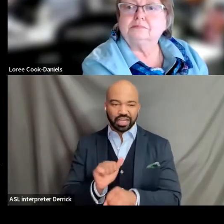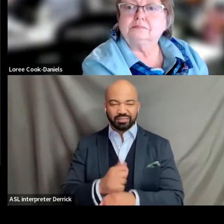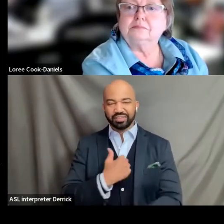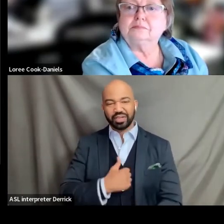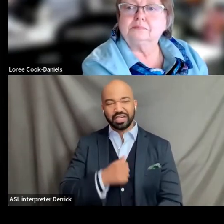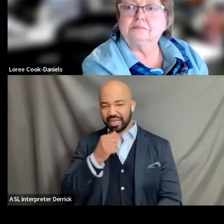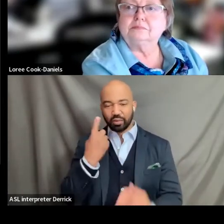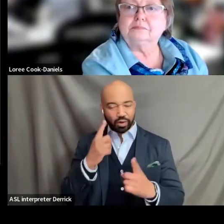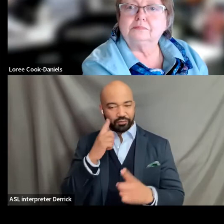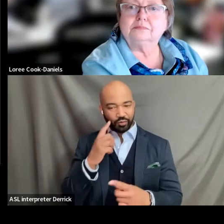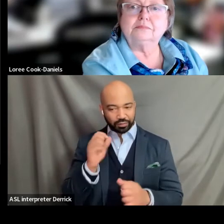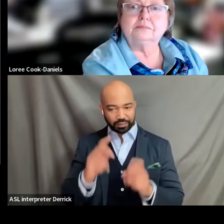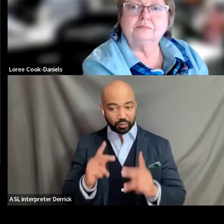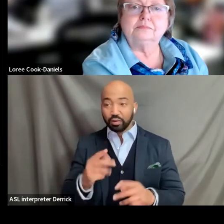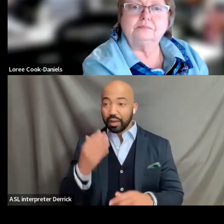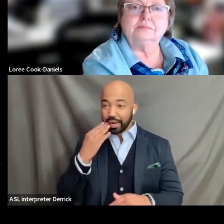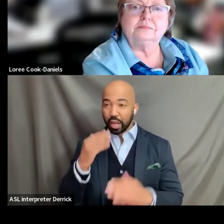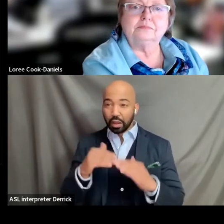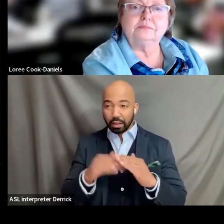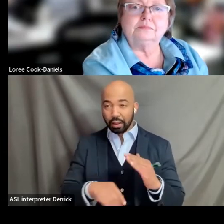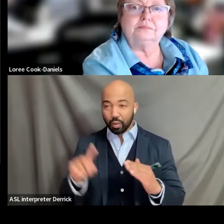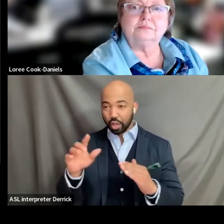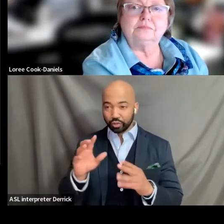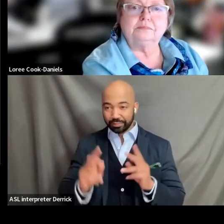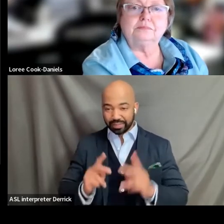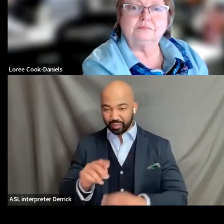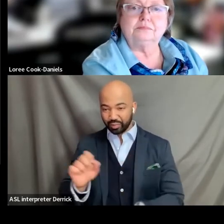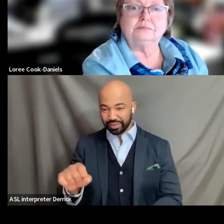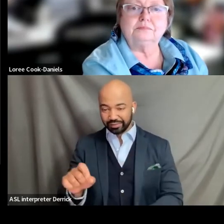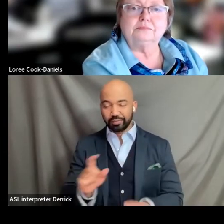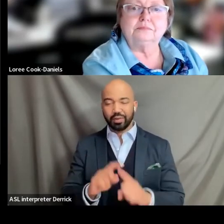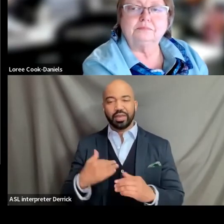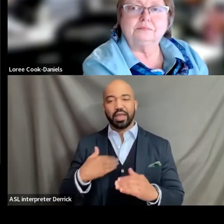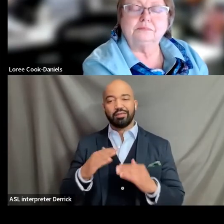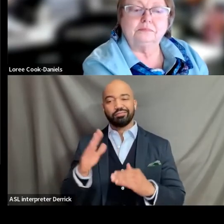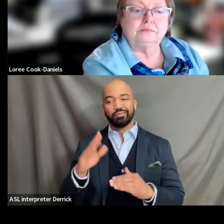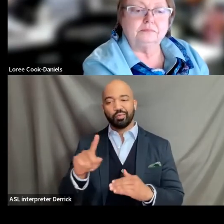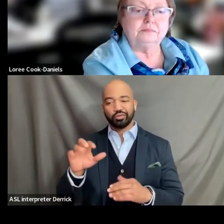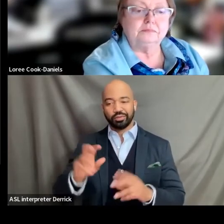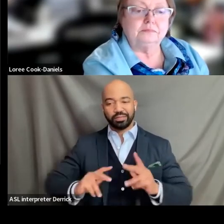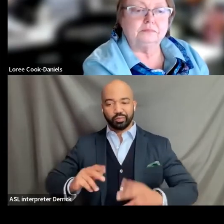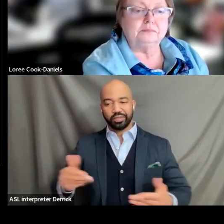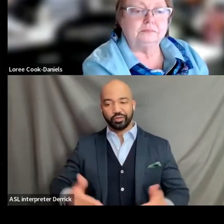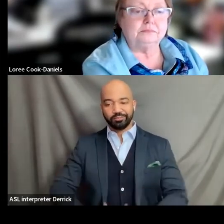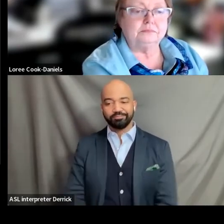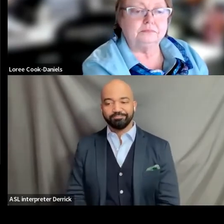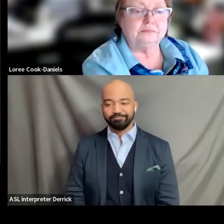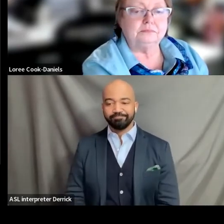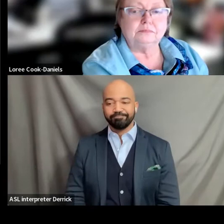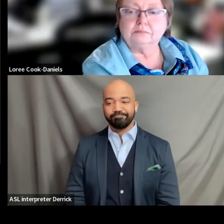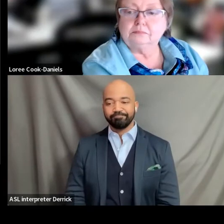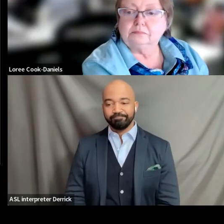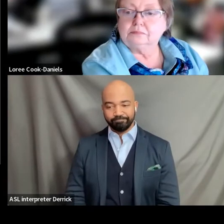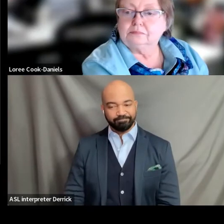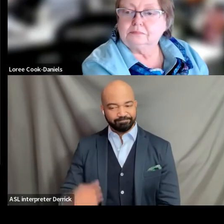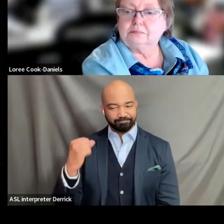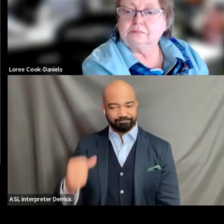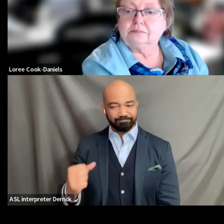I know that it works with 100 people or less but we have more than 100 folks here. So way to go. I picked, I found this picture the other,